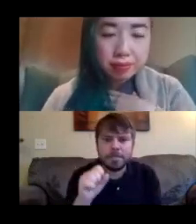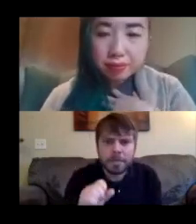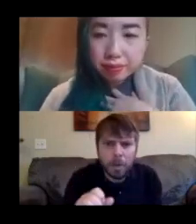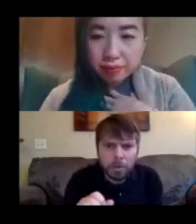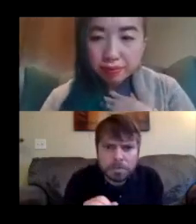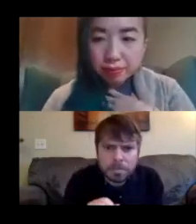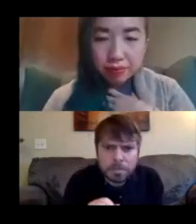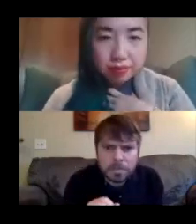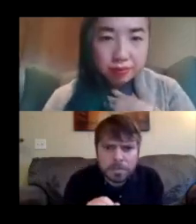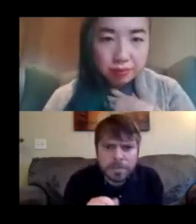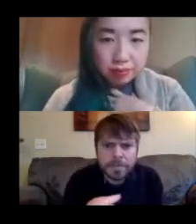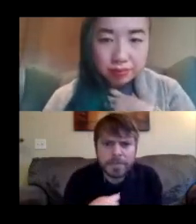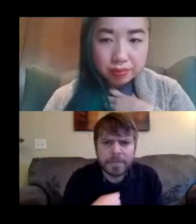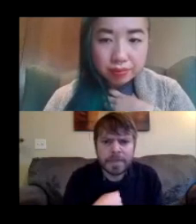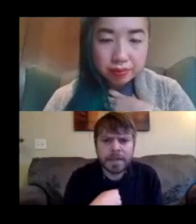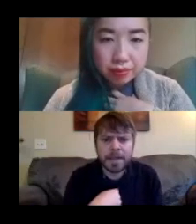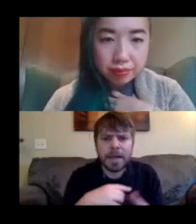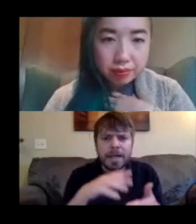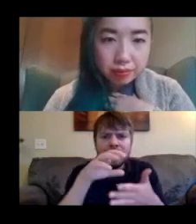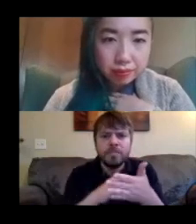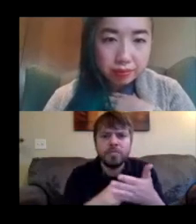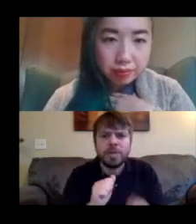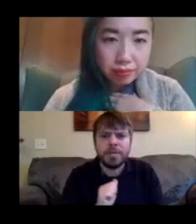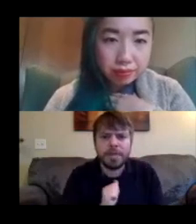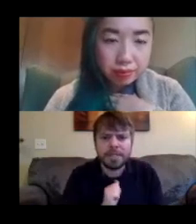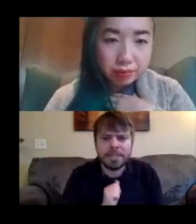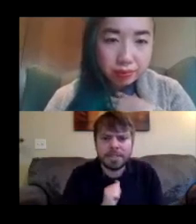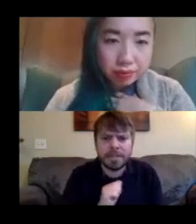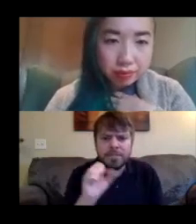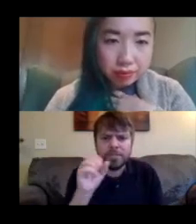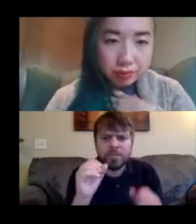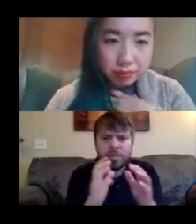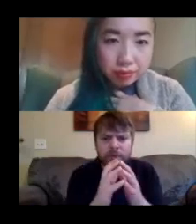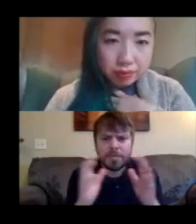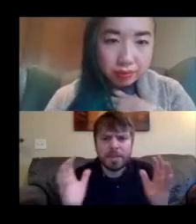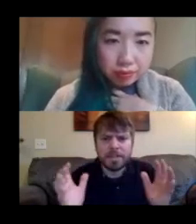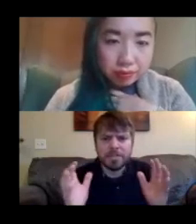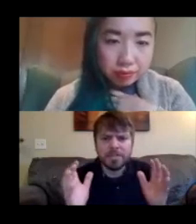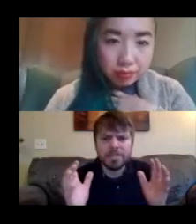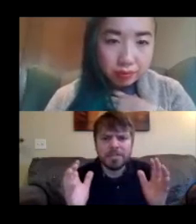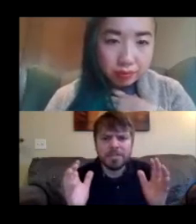I subtract myself so much dull fear